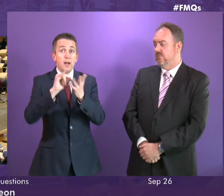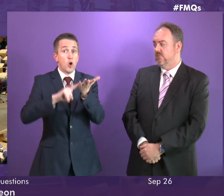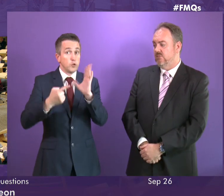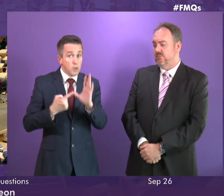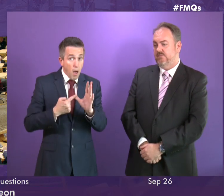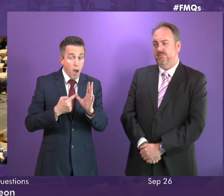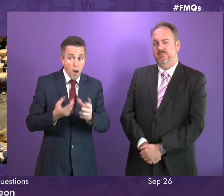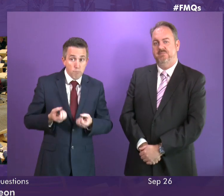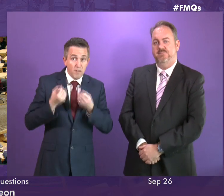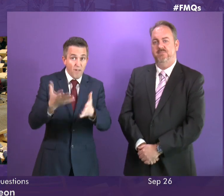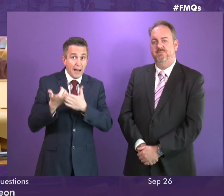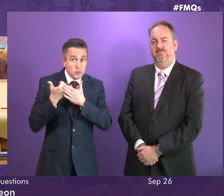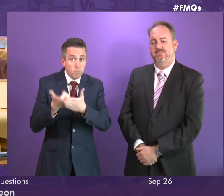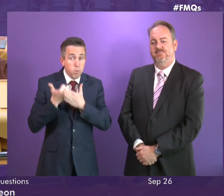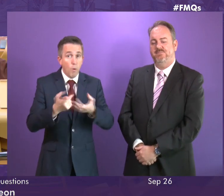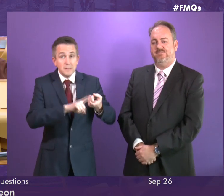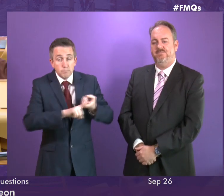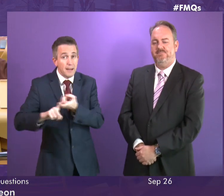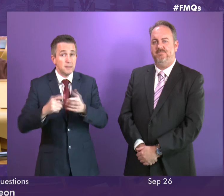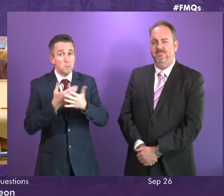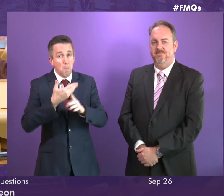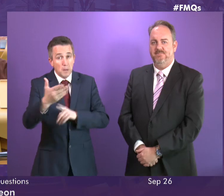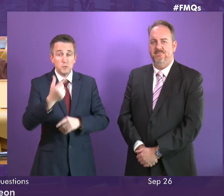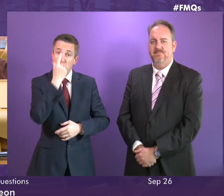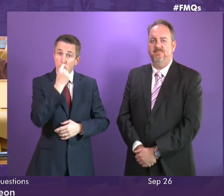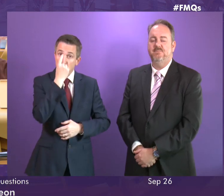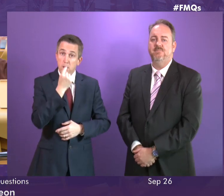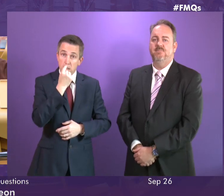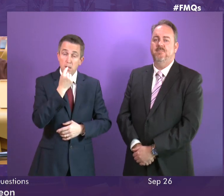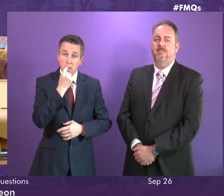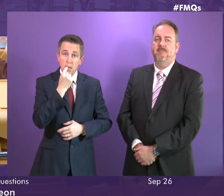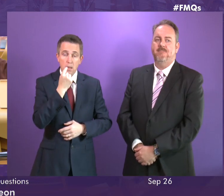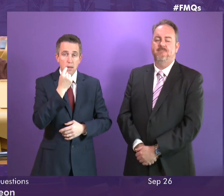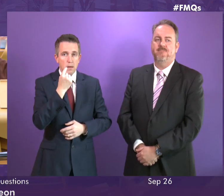local government as much certainty on budgets as we can in the years ahead. Obviously, we